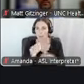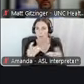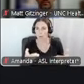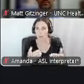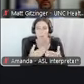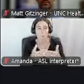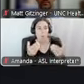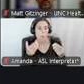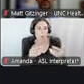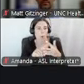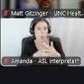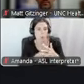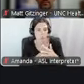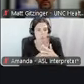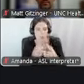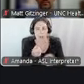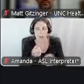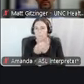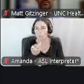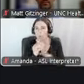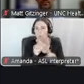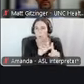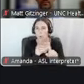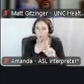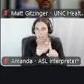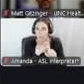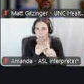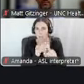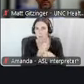here are just a few reminders about the webinar technology.